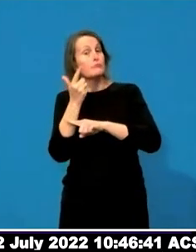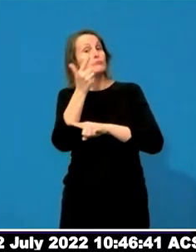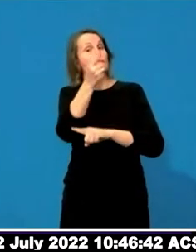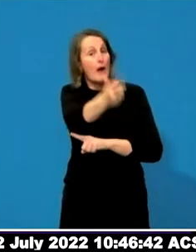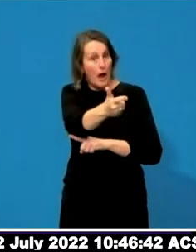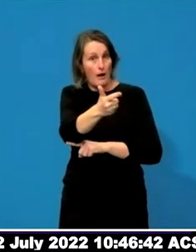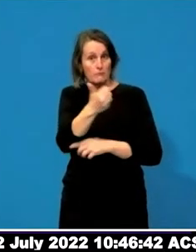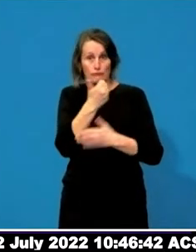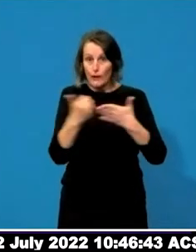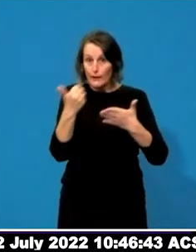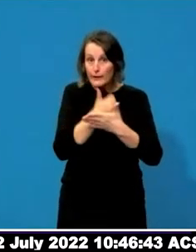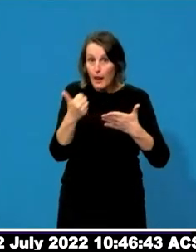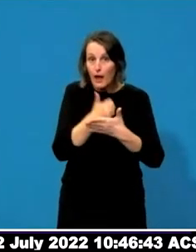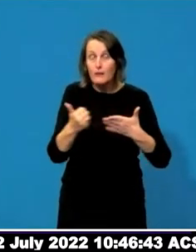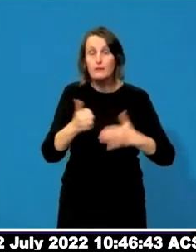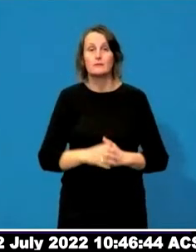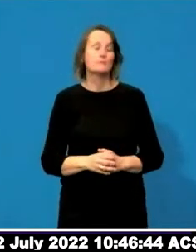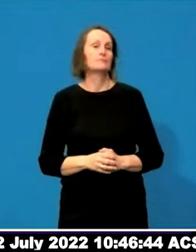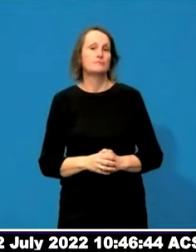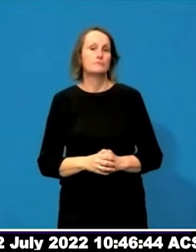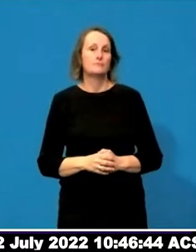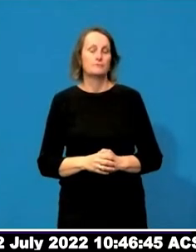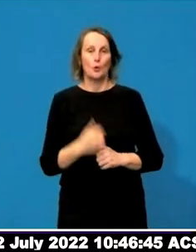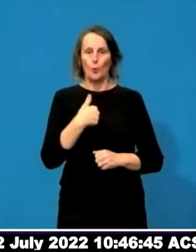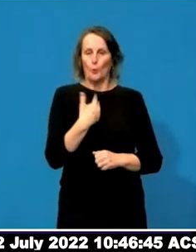We have a fairly limited travel budget and so, no, it's -